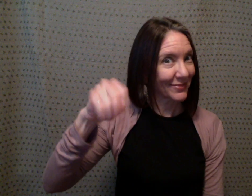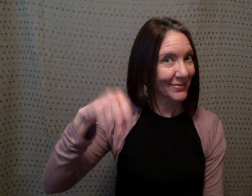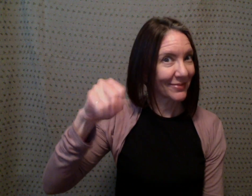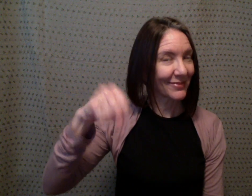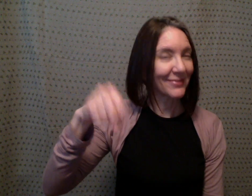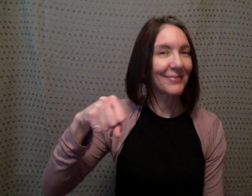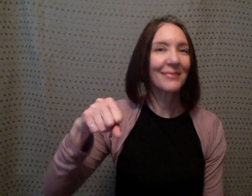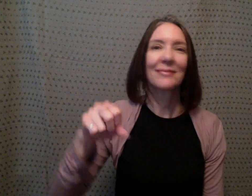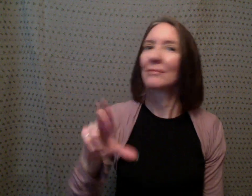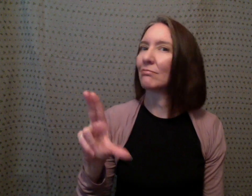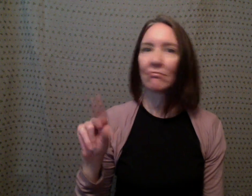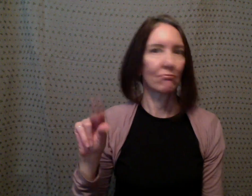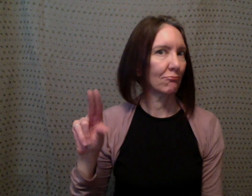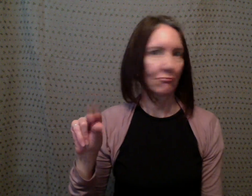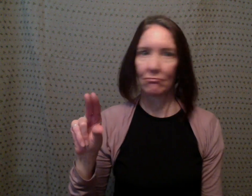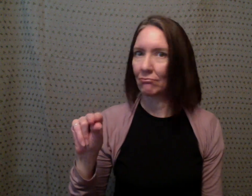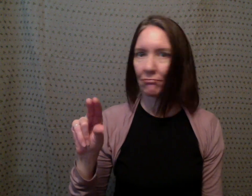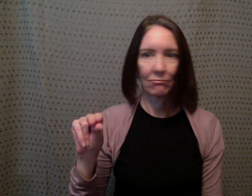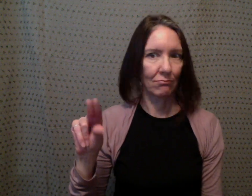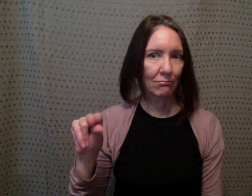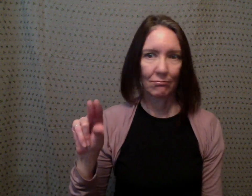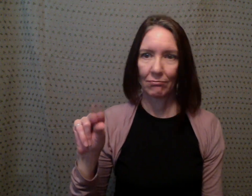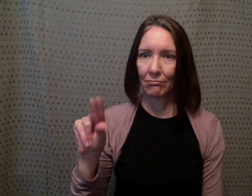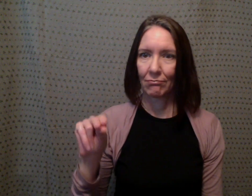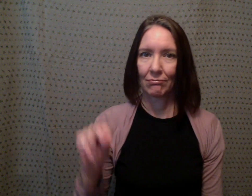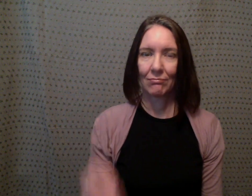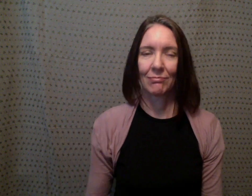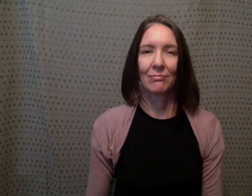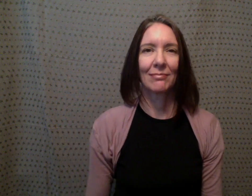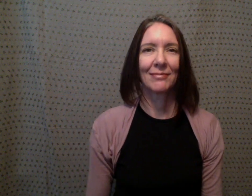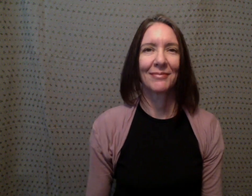yes, no